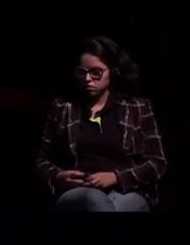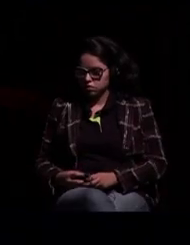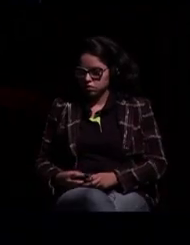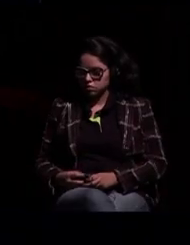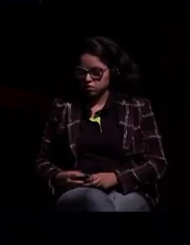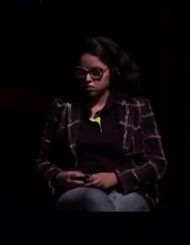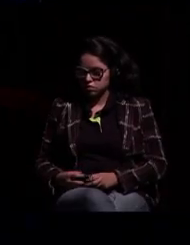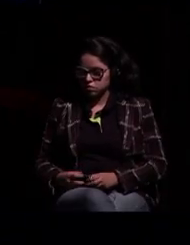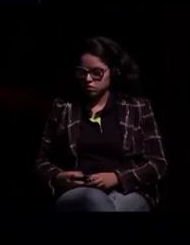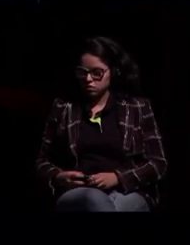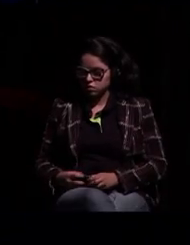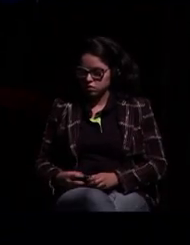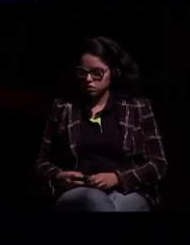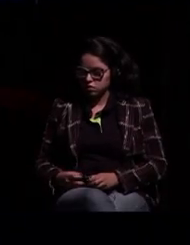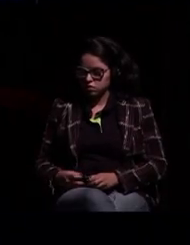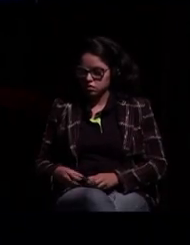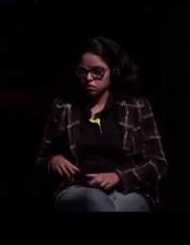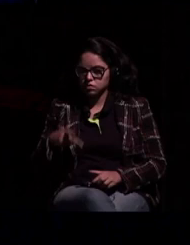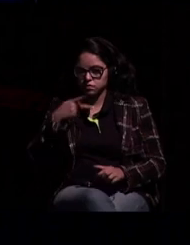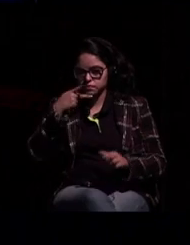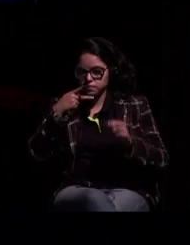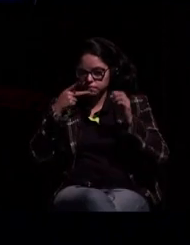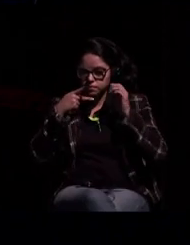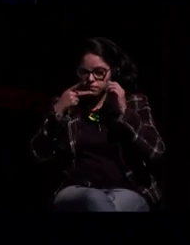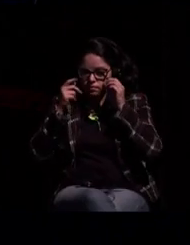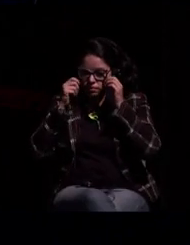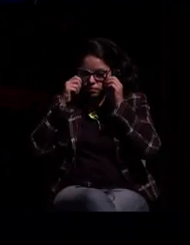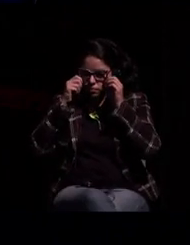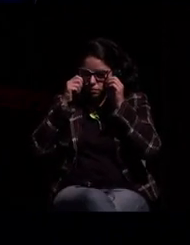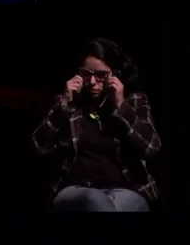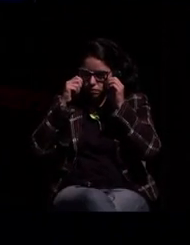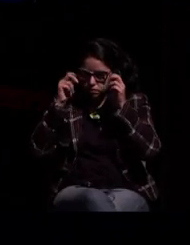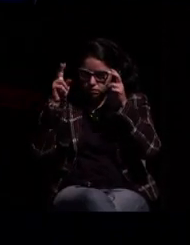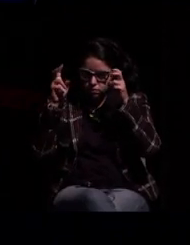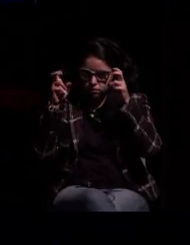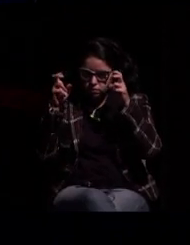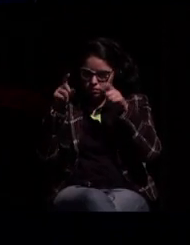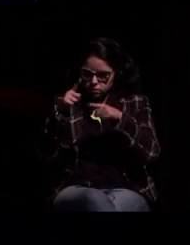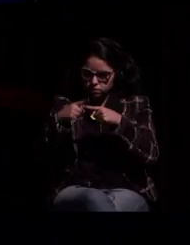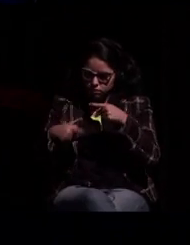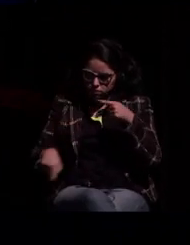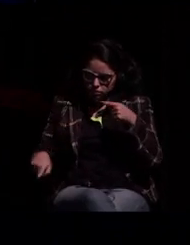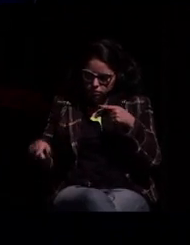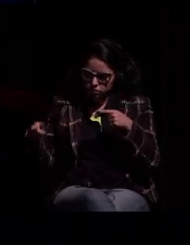It is true that certain subjects are taboo forbidden, and are not included in the agenda,